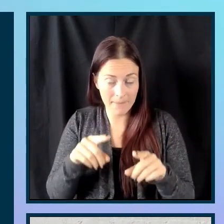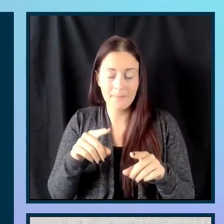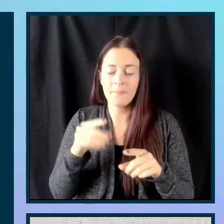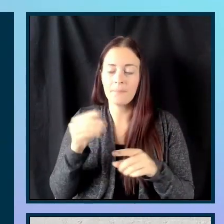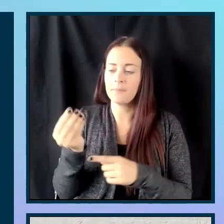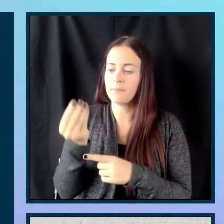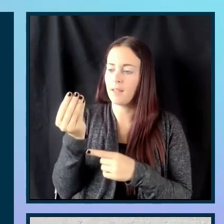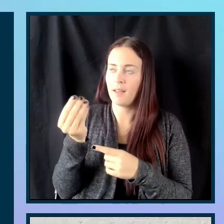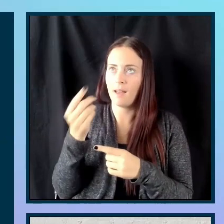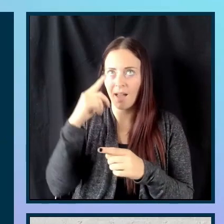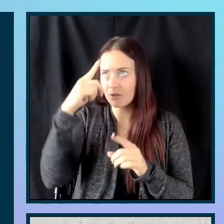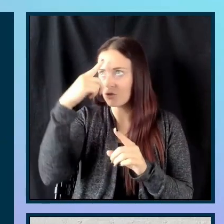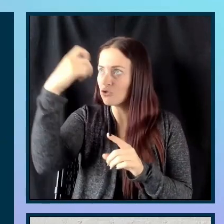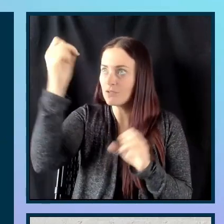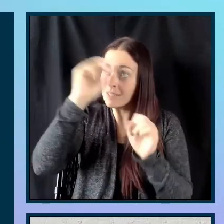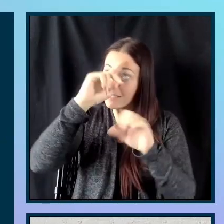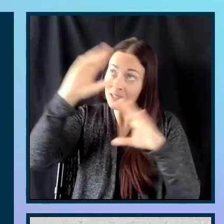what my life would be like with that career.